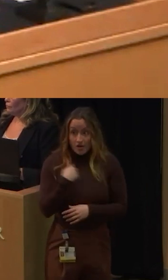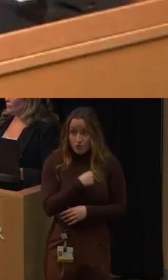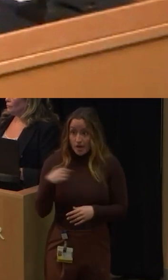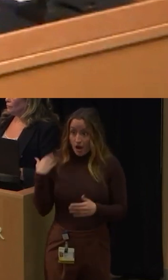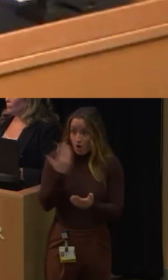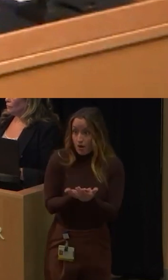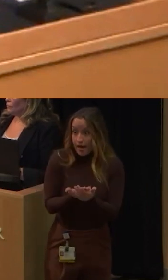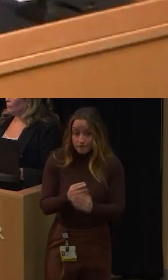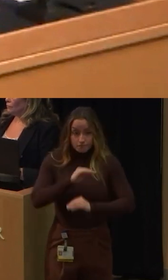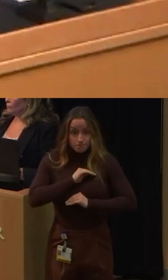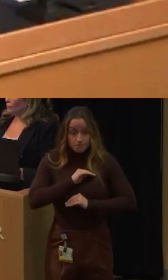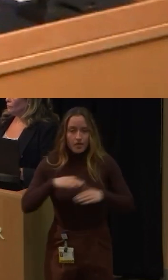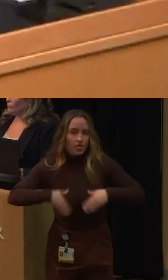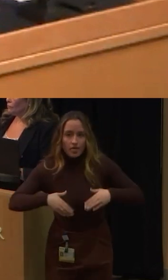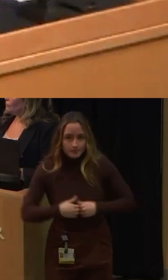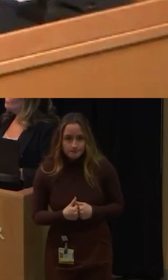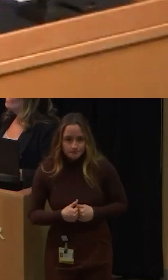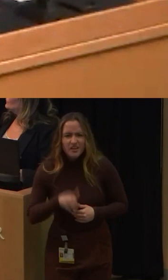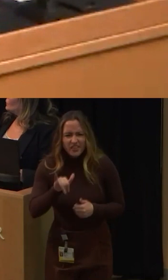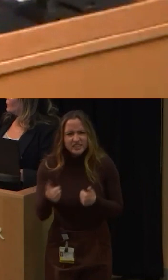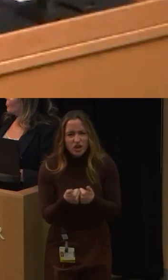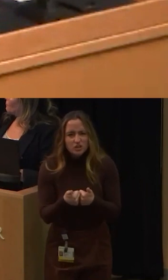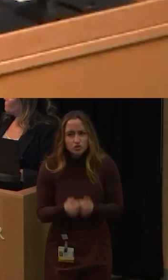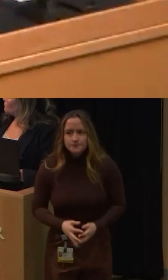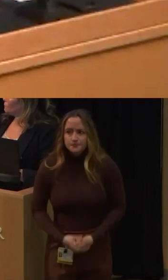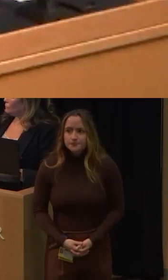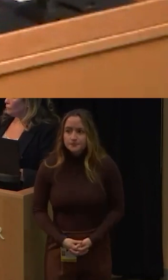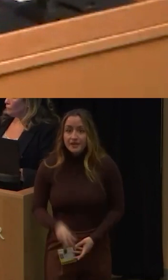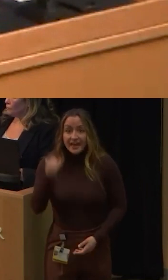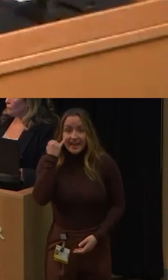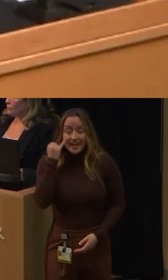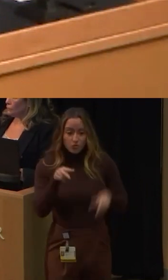and that is a challenge. We look at health, in particular,